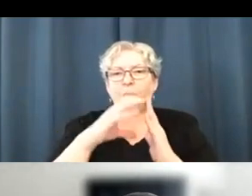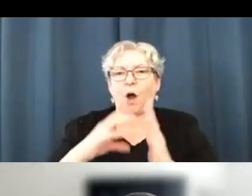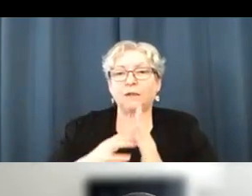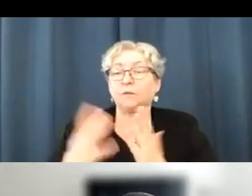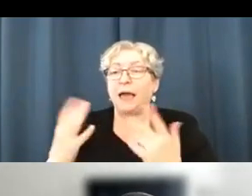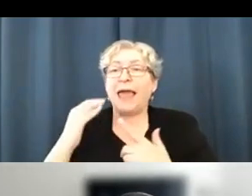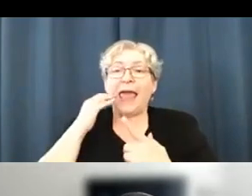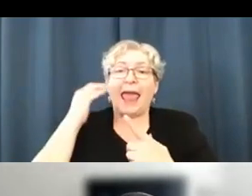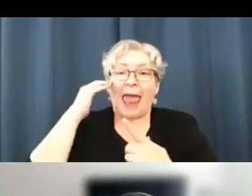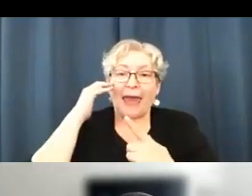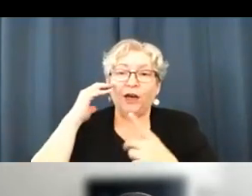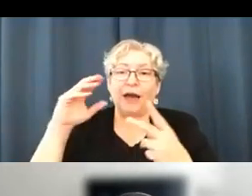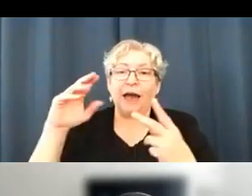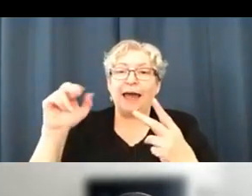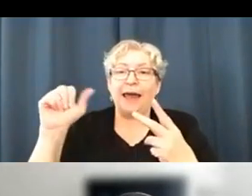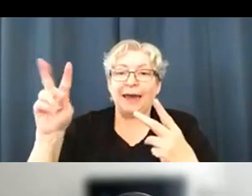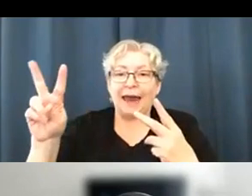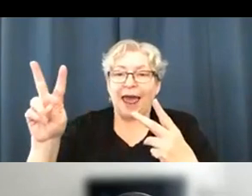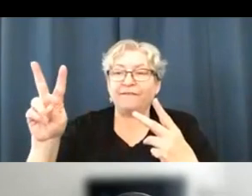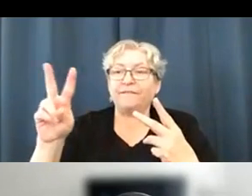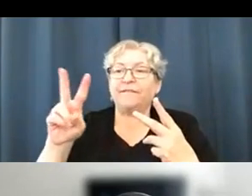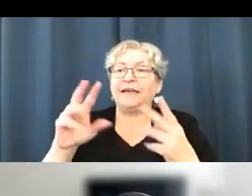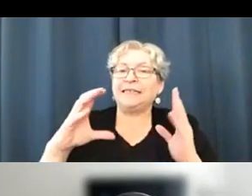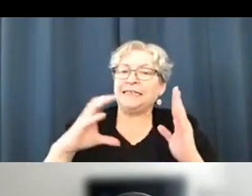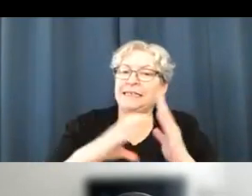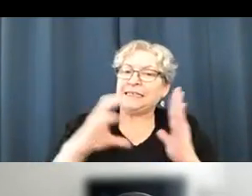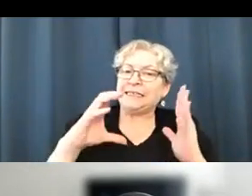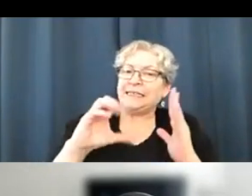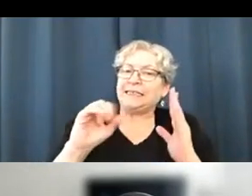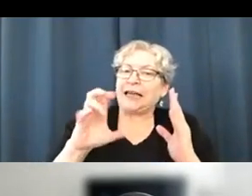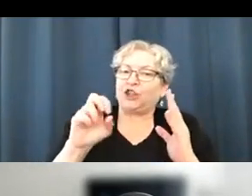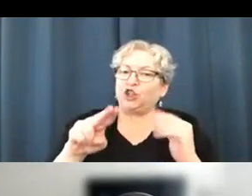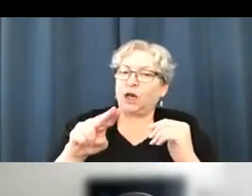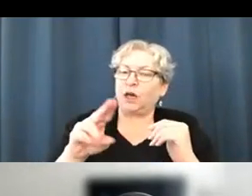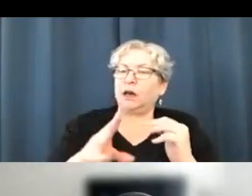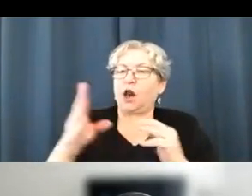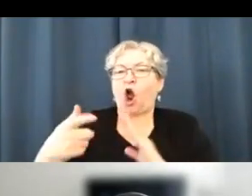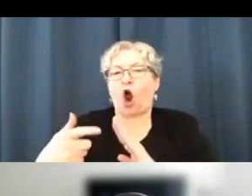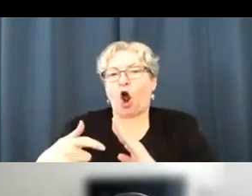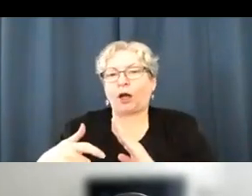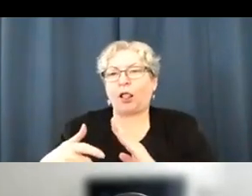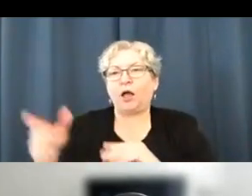You have nav, there's a section on the page, you have an article, aside and a footer.